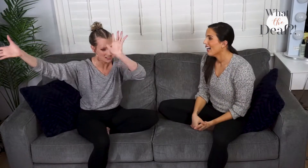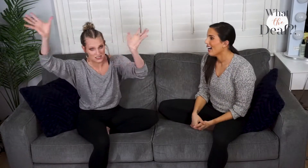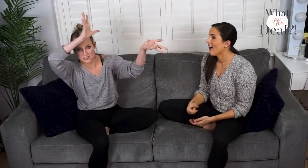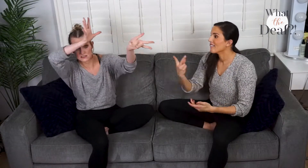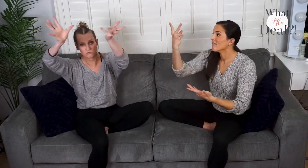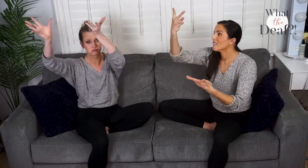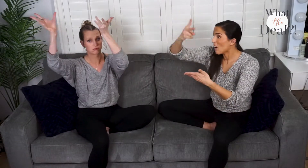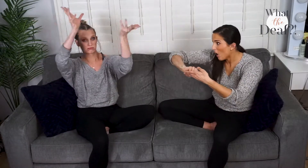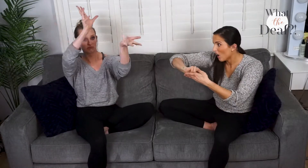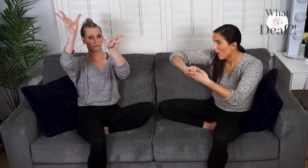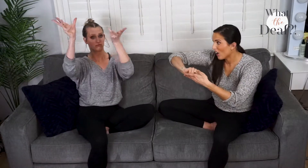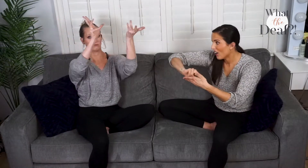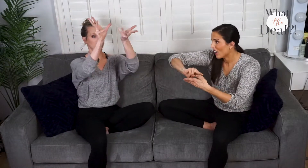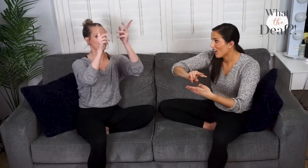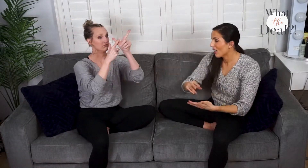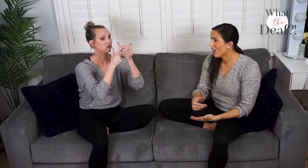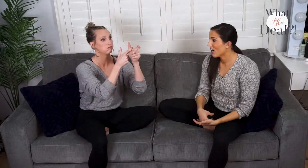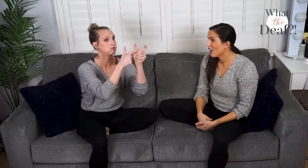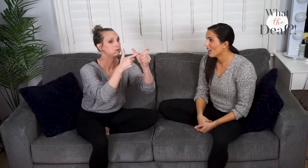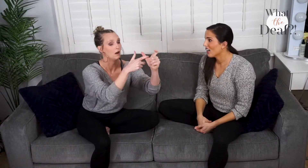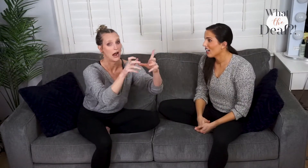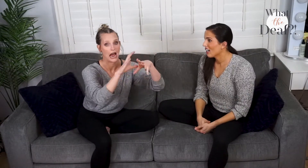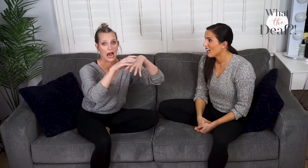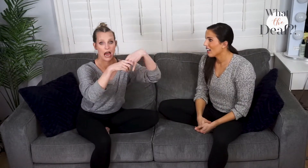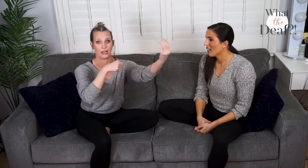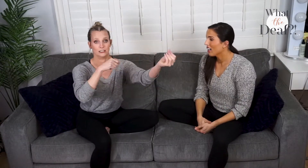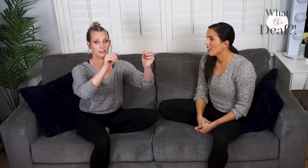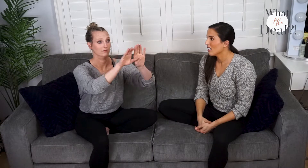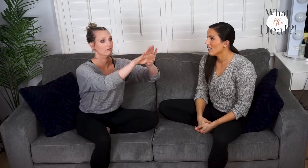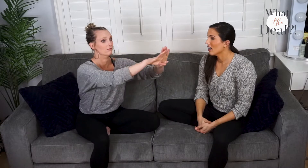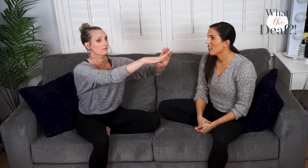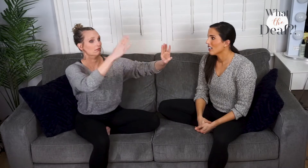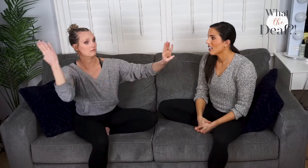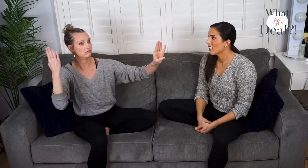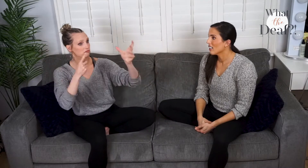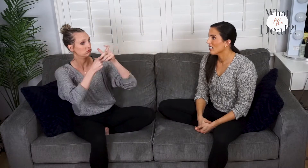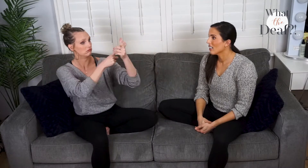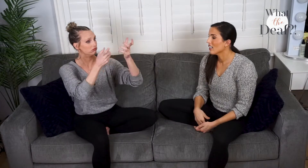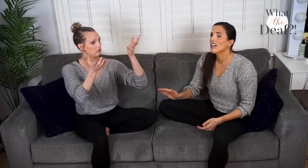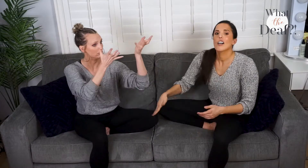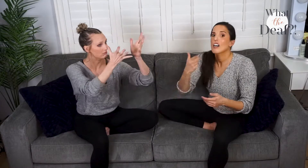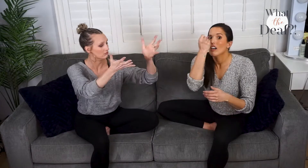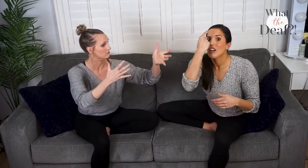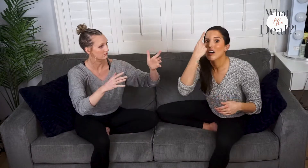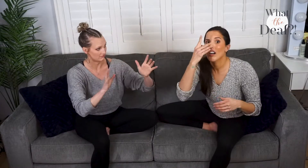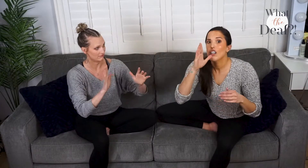That's what it was, yes. The spider did fall in the box! So they're all trying all these different things and they're running around and they brought it back outside.